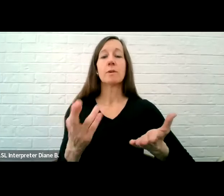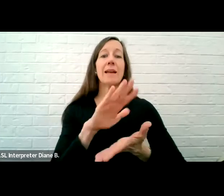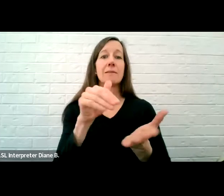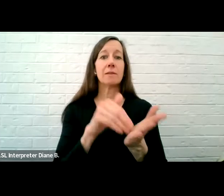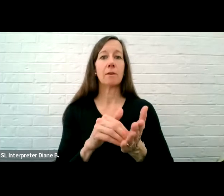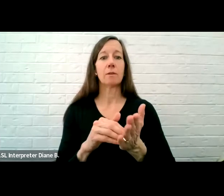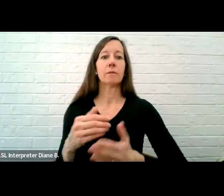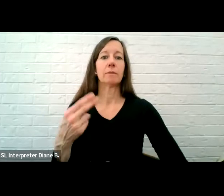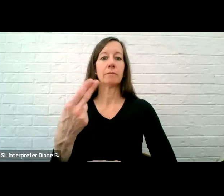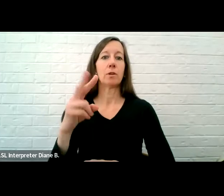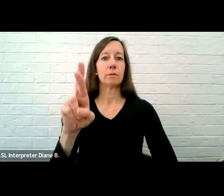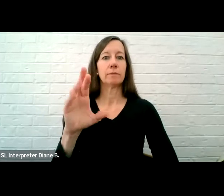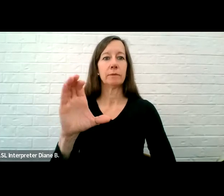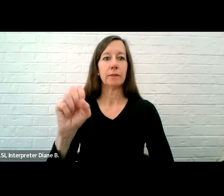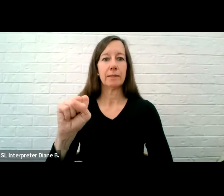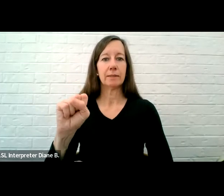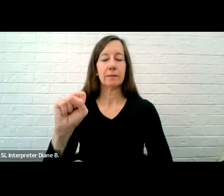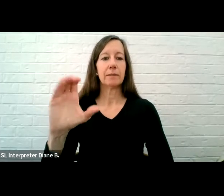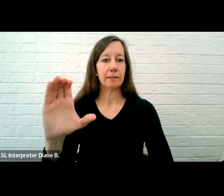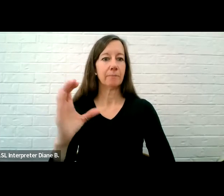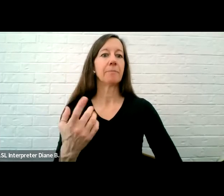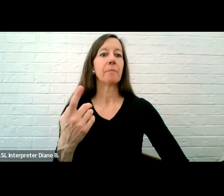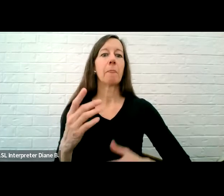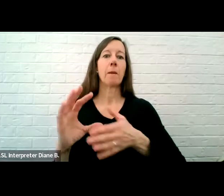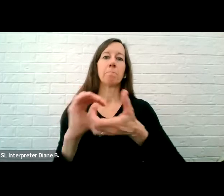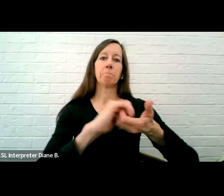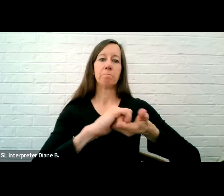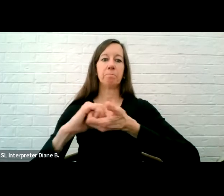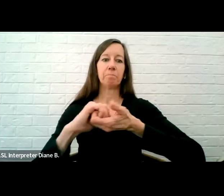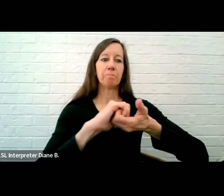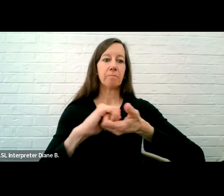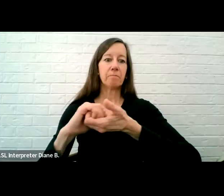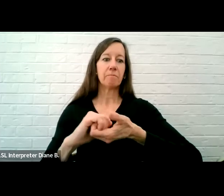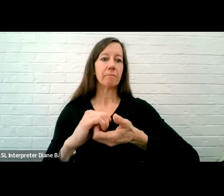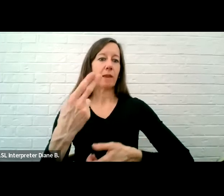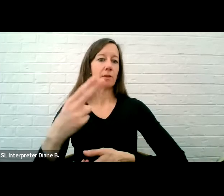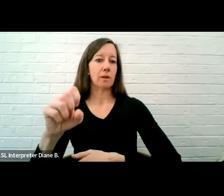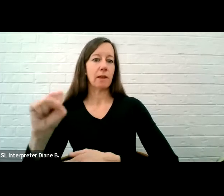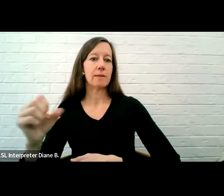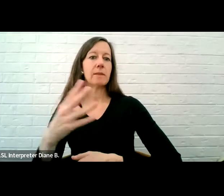Which is a partnership between Hhs and the Us. Department of housing in urban development or HUD.